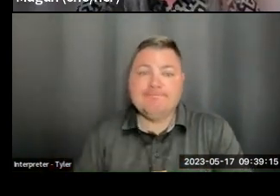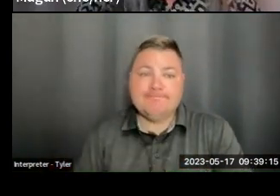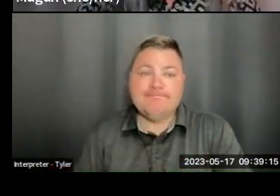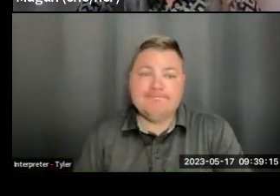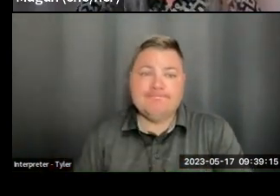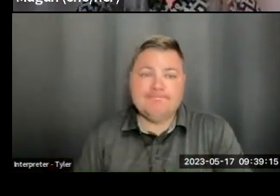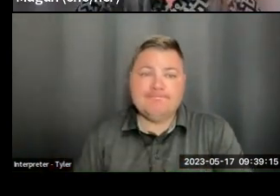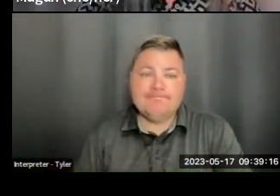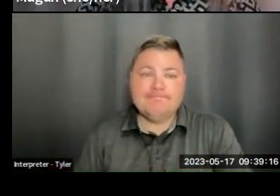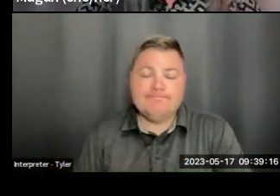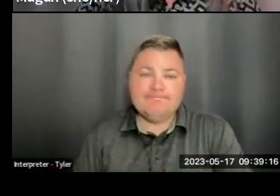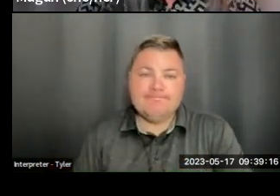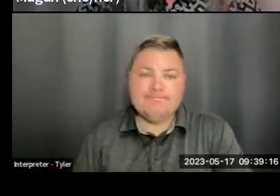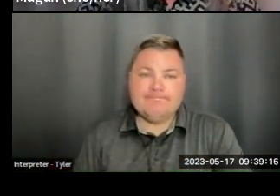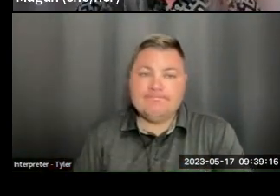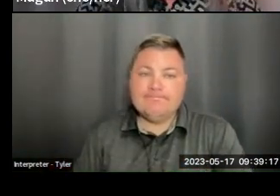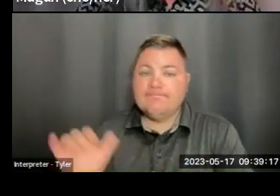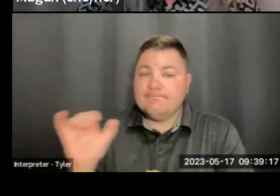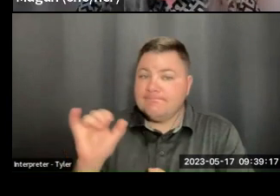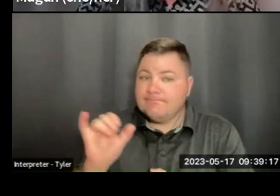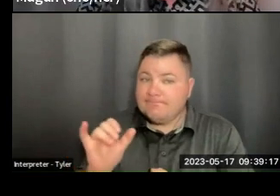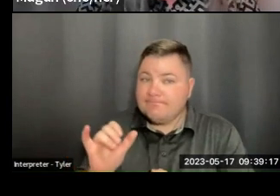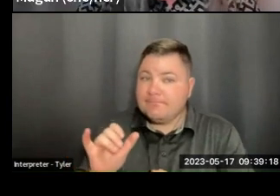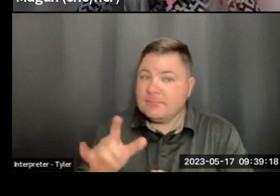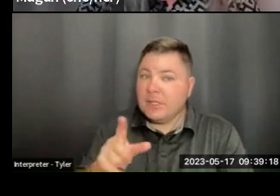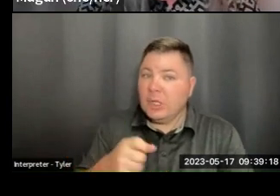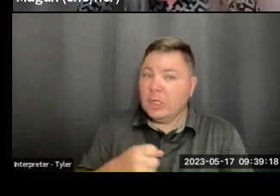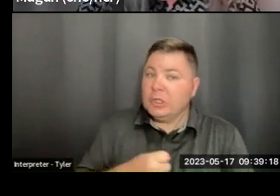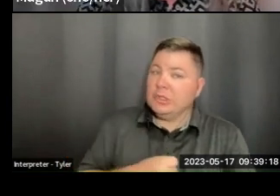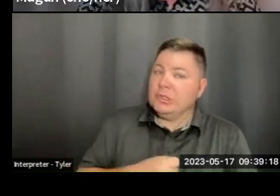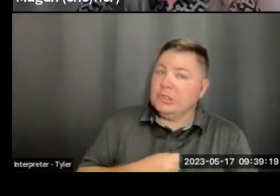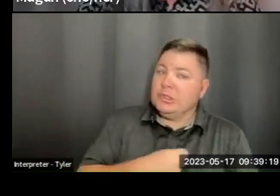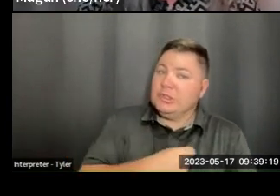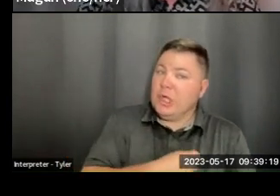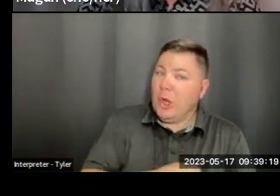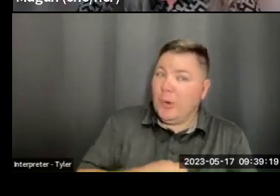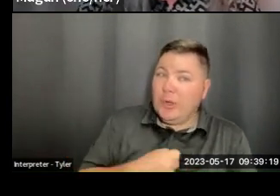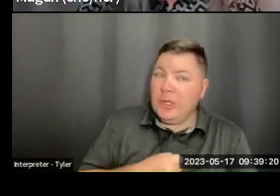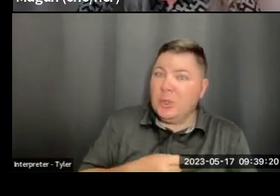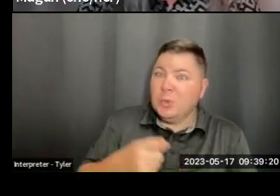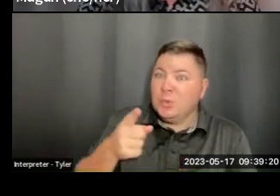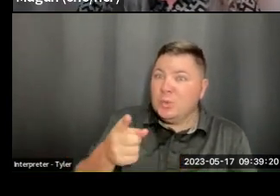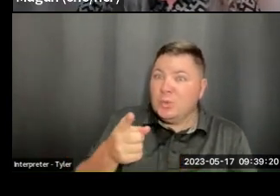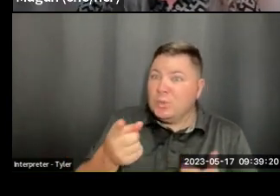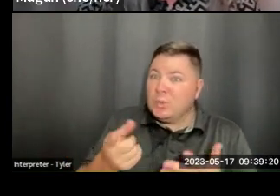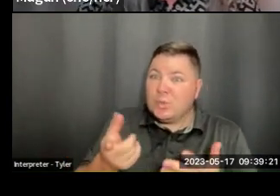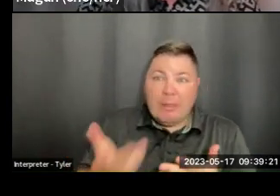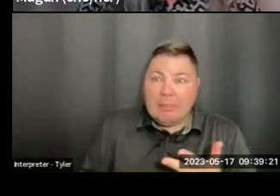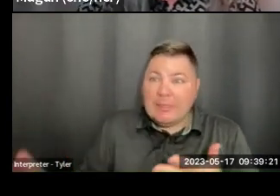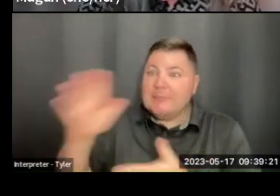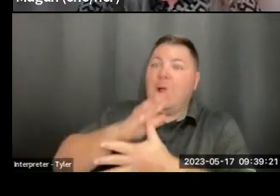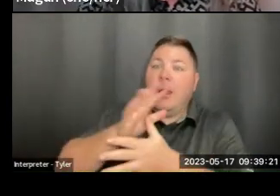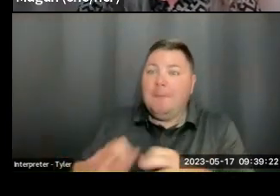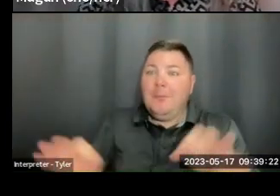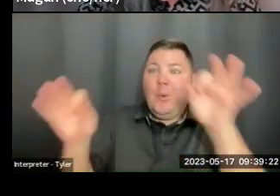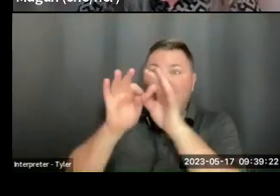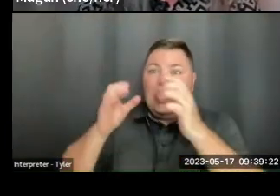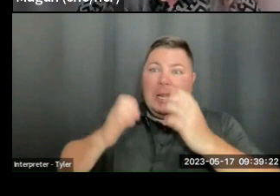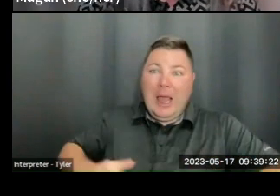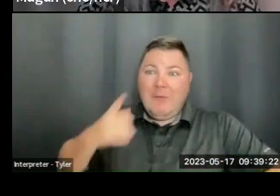events. Yes, you have to pay us.